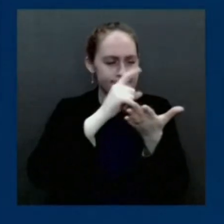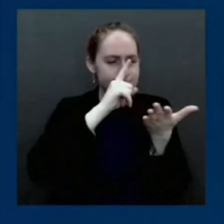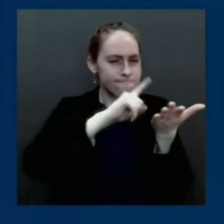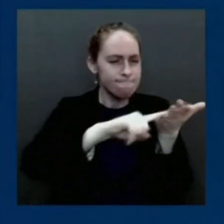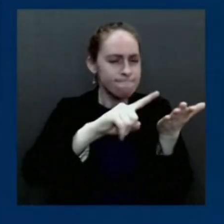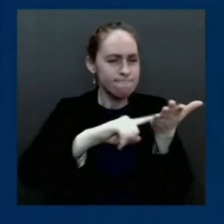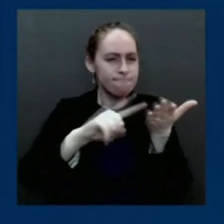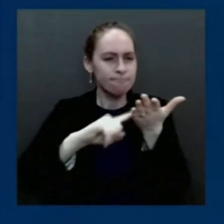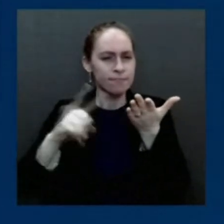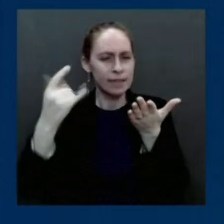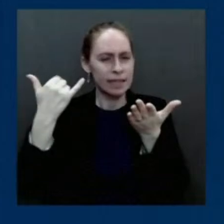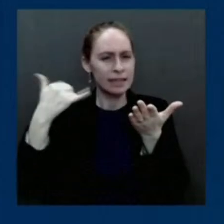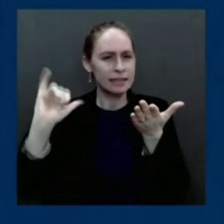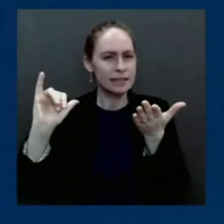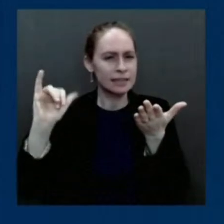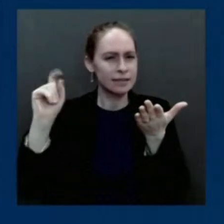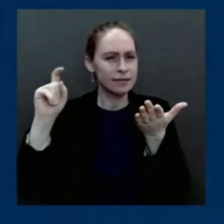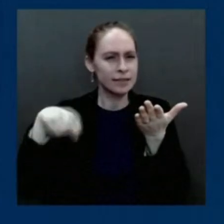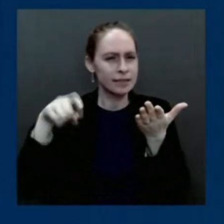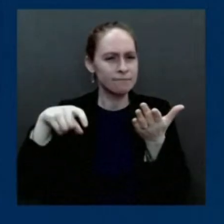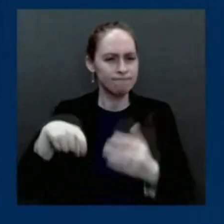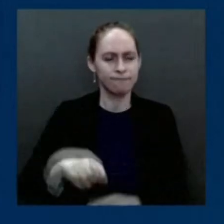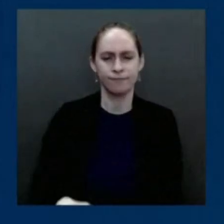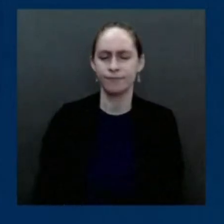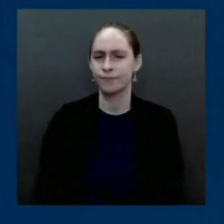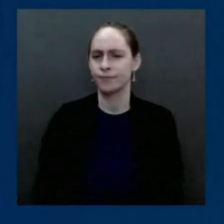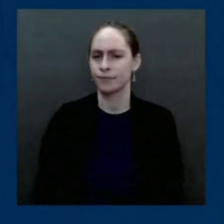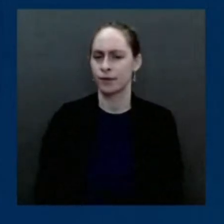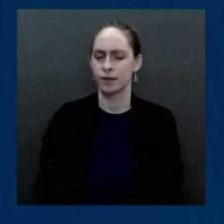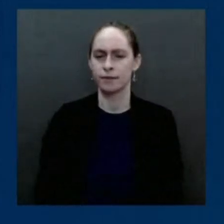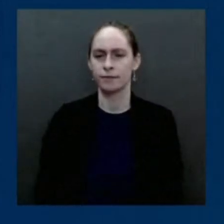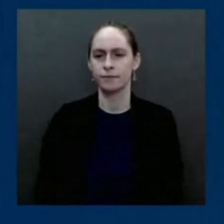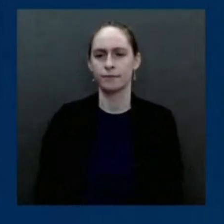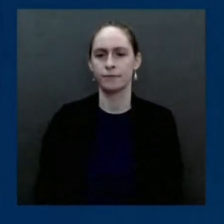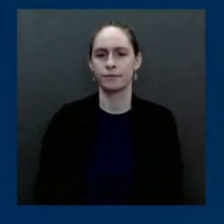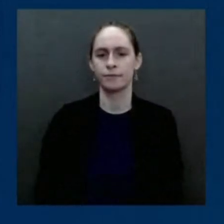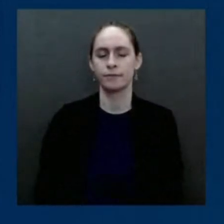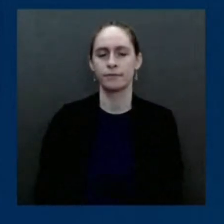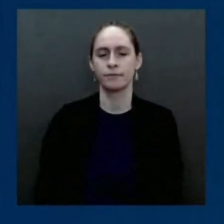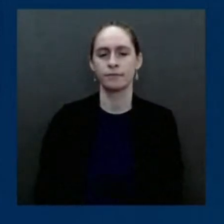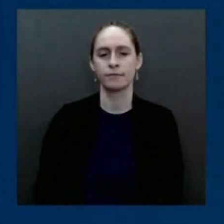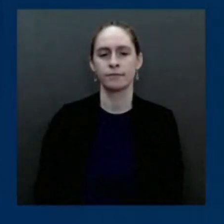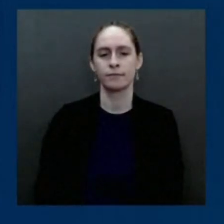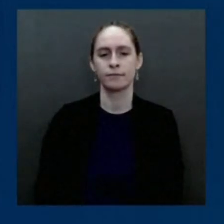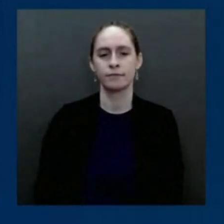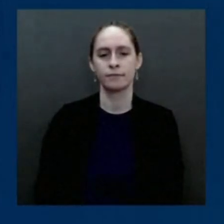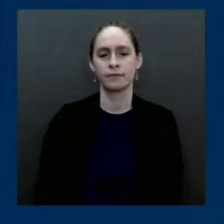ANIMAL DATA WHICH ADDRESSED THE ISSUE OF WHETHER OR NOT THERE IS INHERENT LOWERING OF